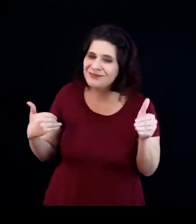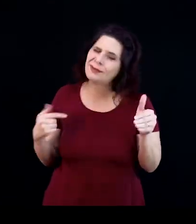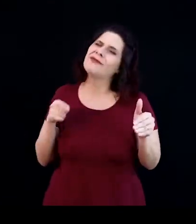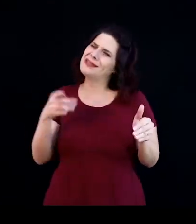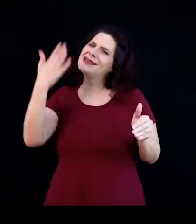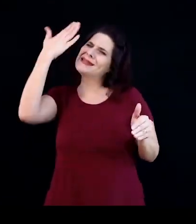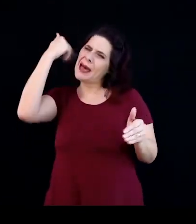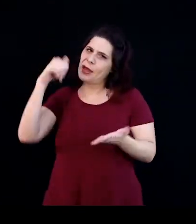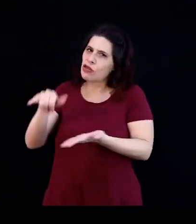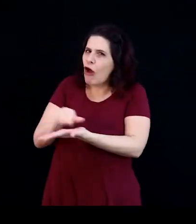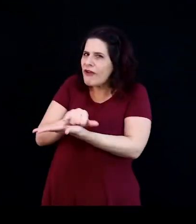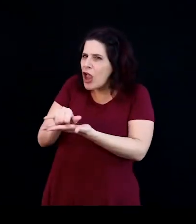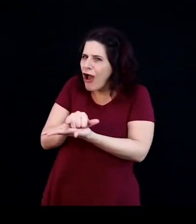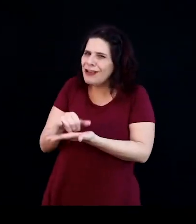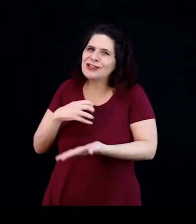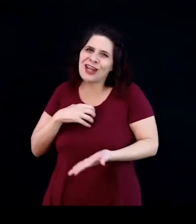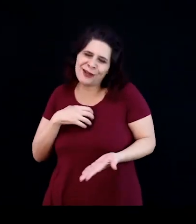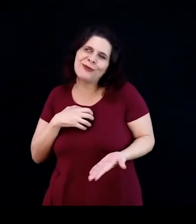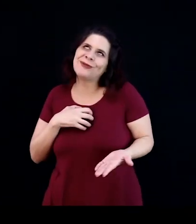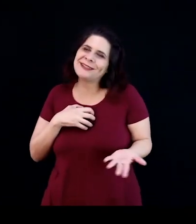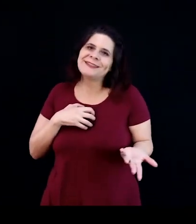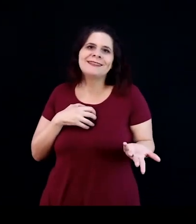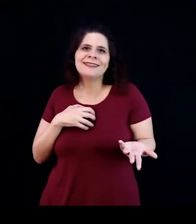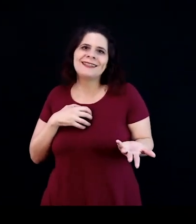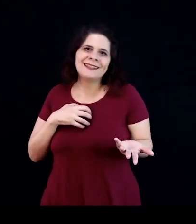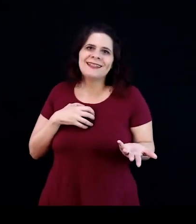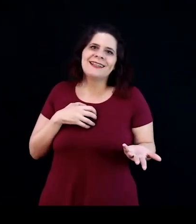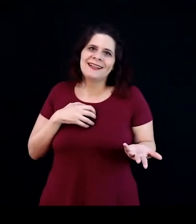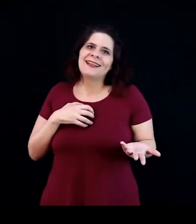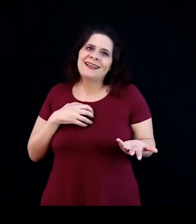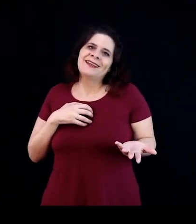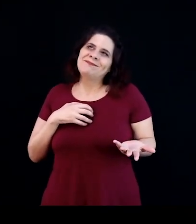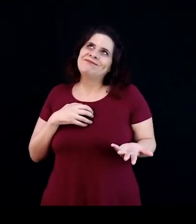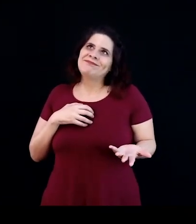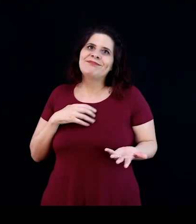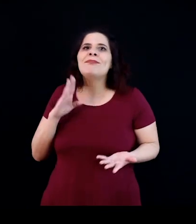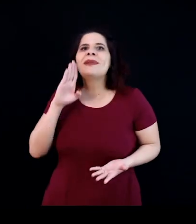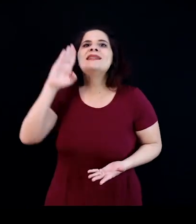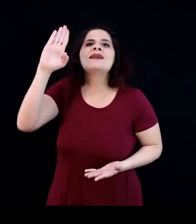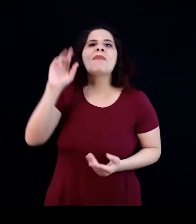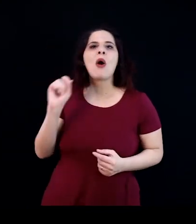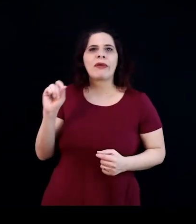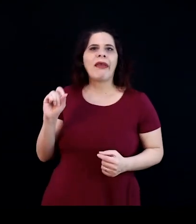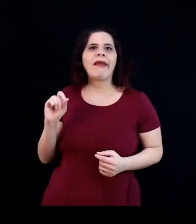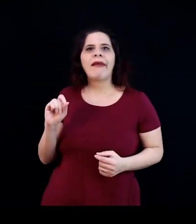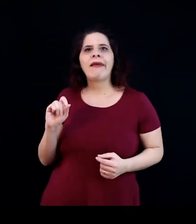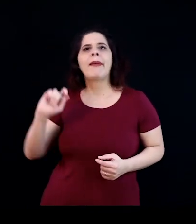And, as you might know, New York is a place which goes to